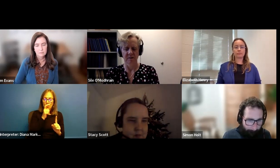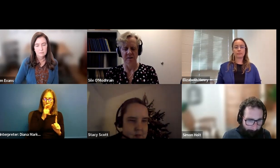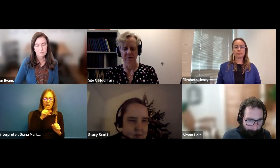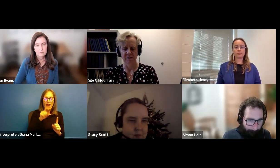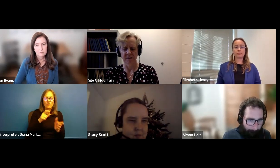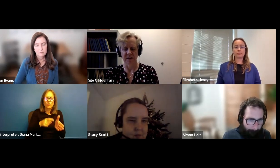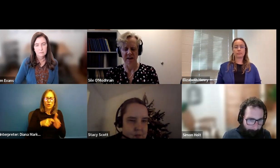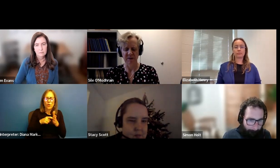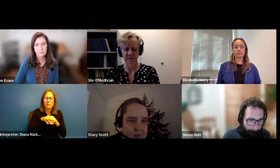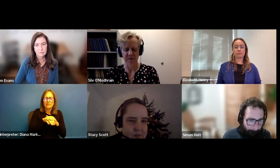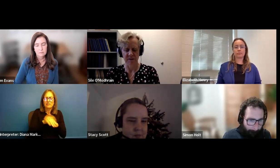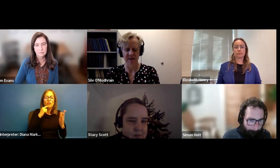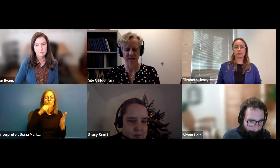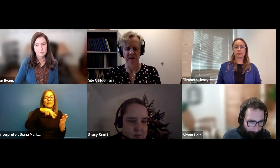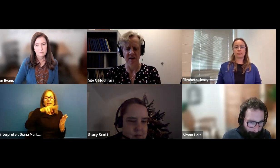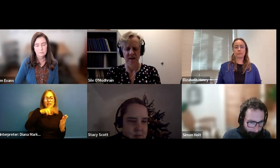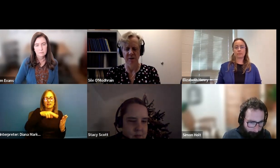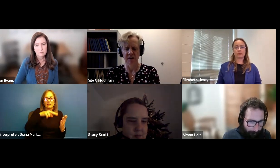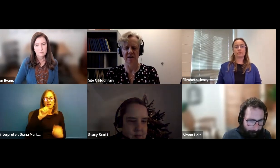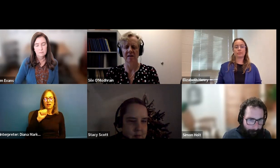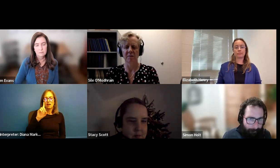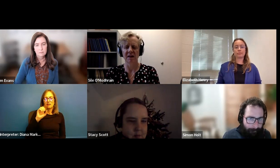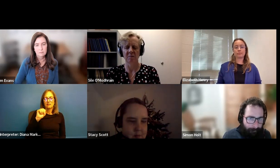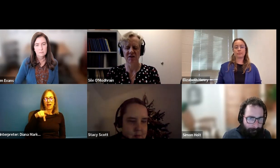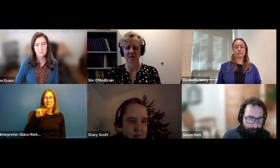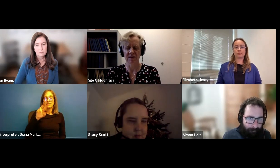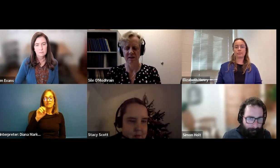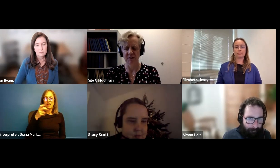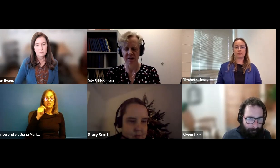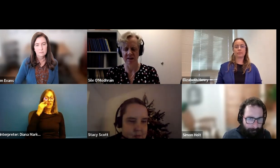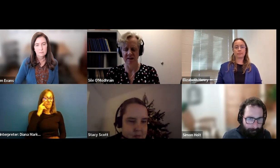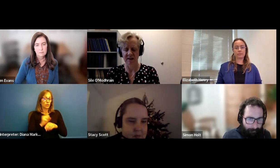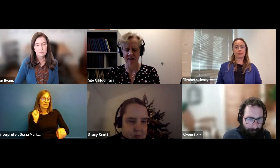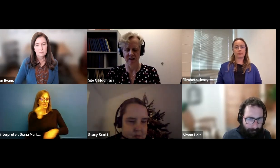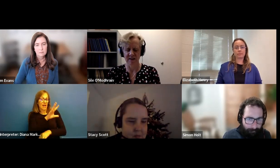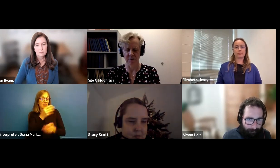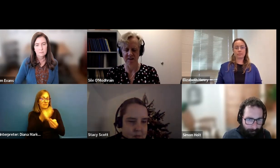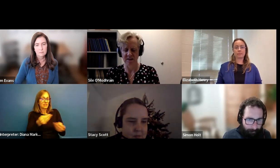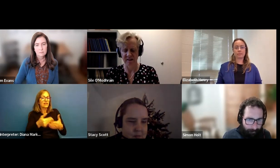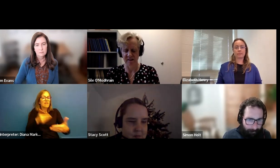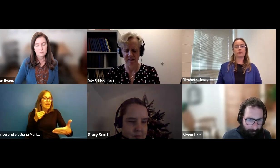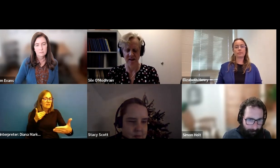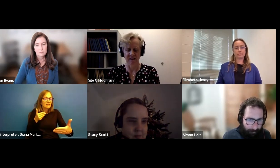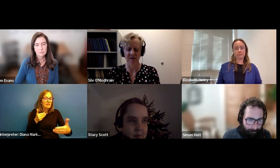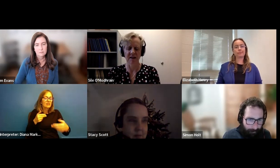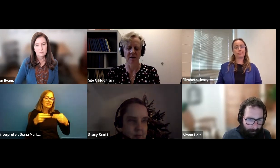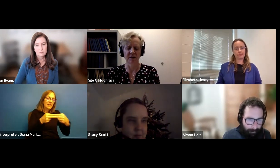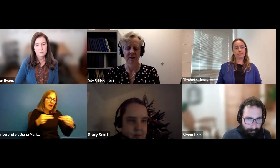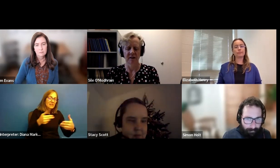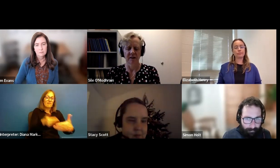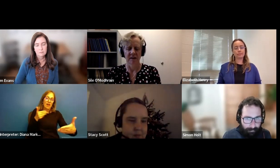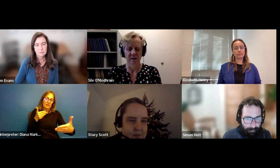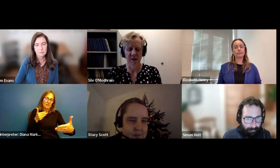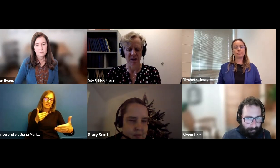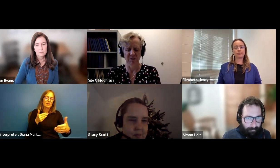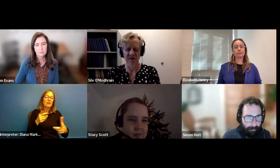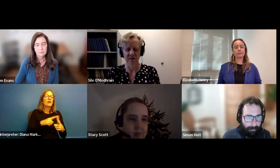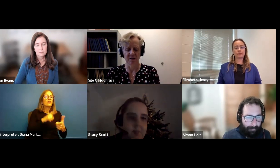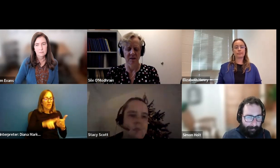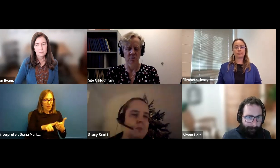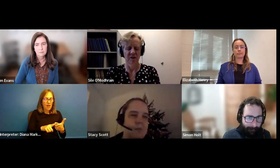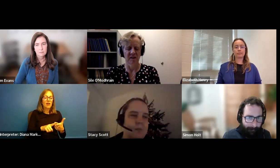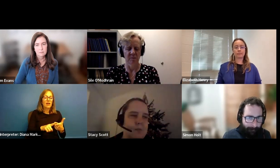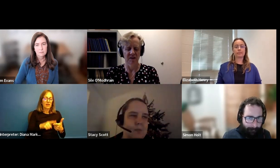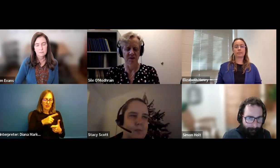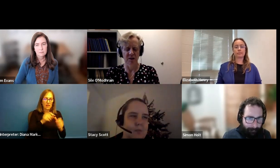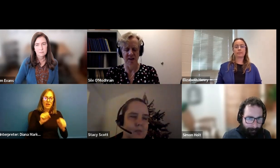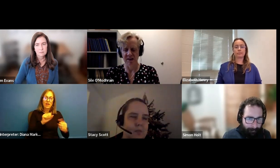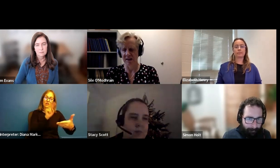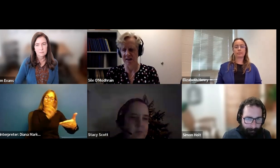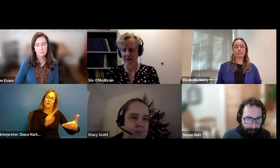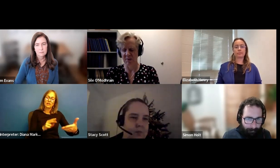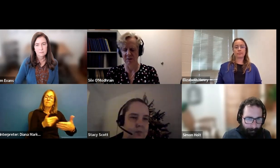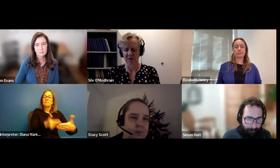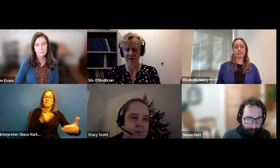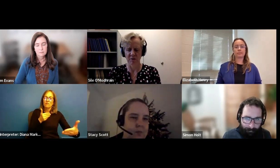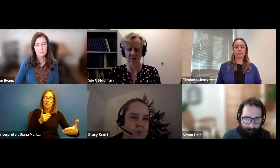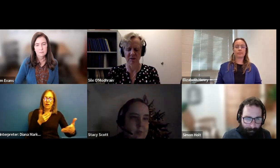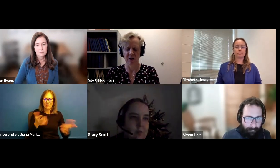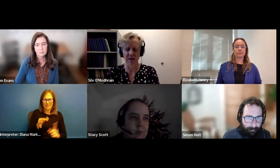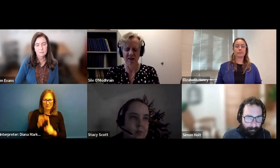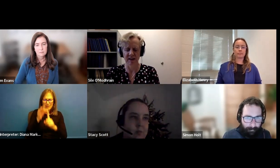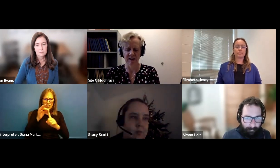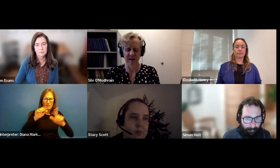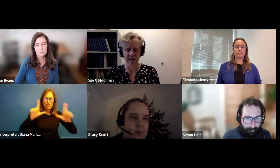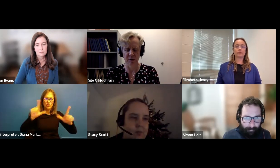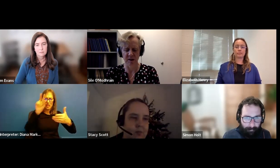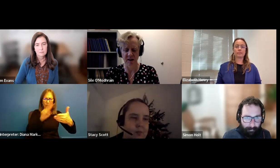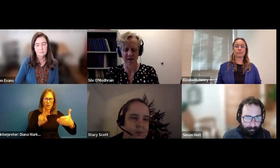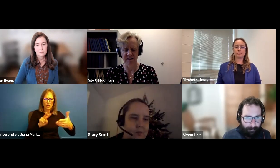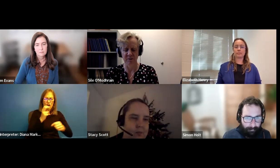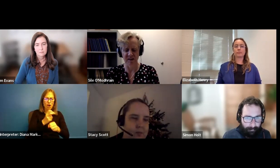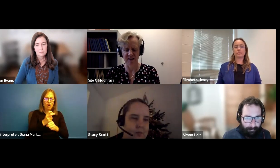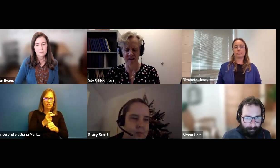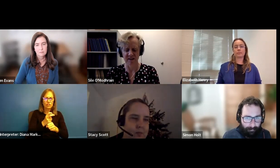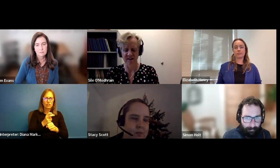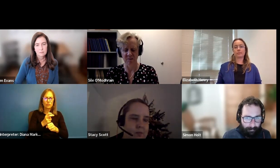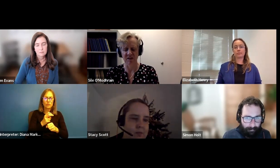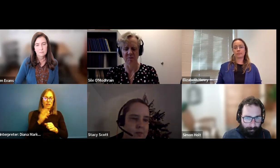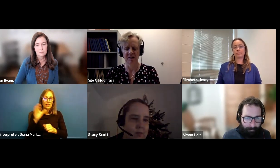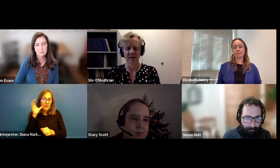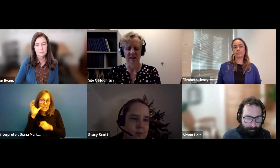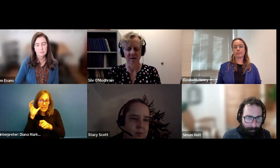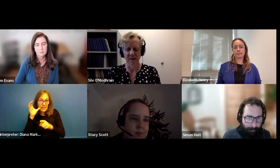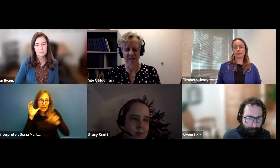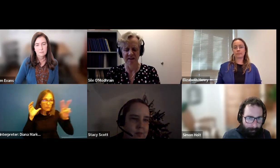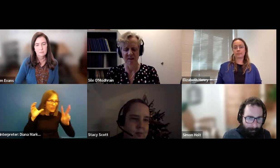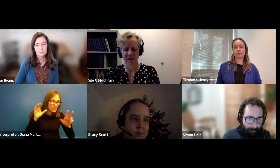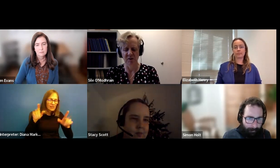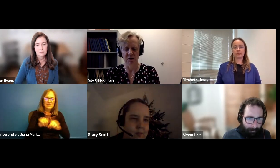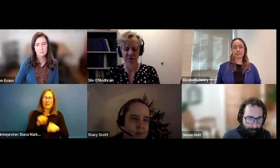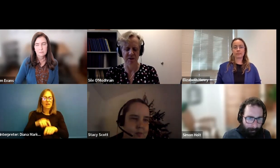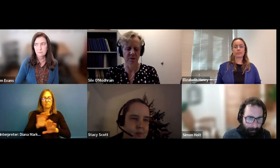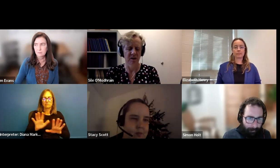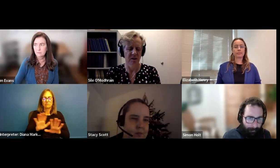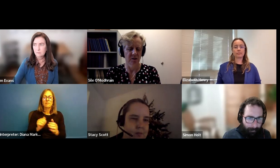Sile O'Modhrain: uh for adaptive uh text. If you can send them any materials in advance, like slides or things like that, then they can actually have a uh, be able to read them because you can't, especially for using a screen reader. It's hard to listen to a class and read the slides at the same time, and in the same way you can also